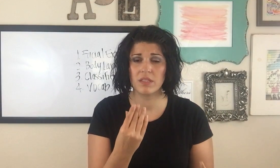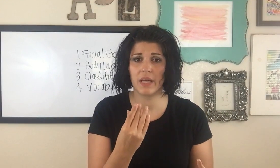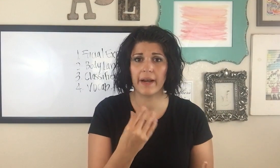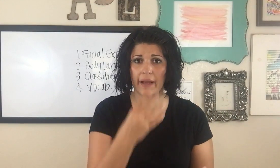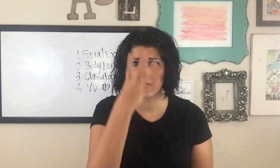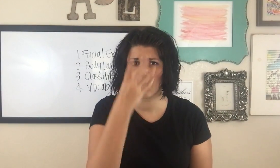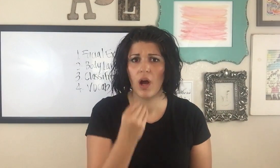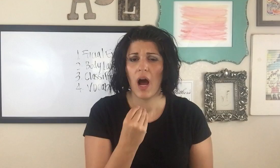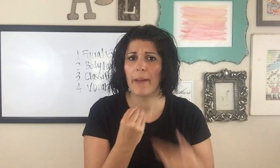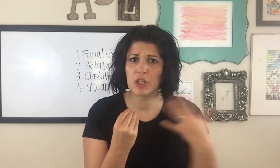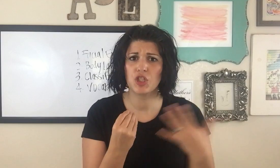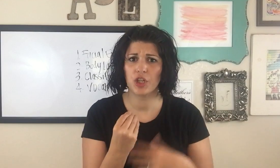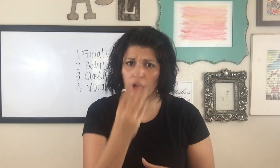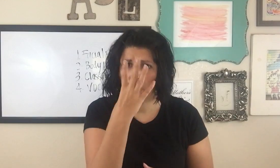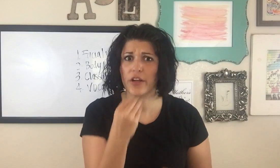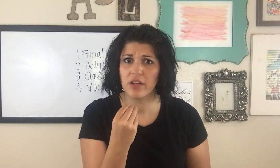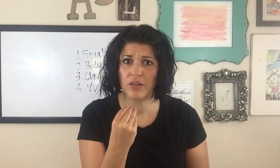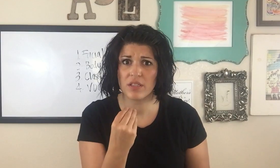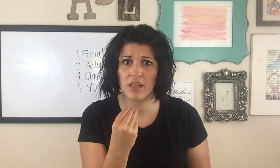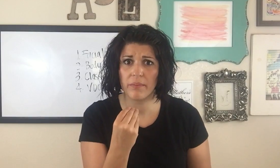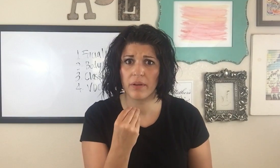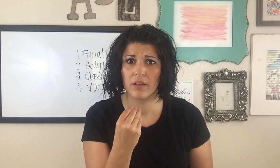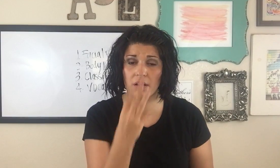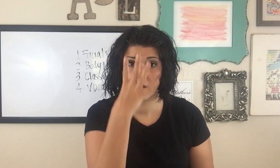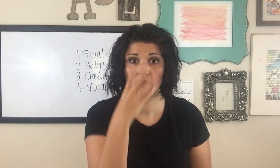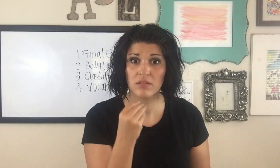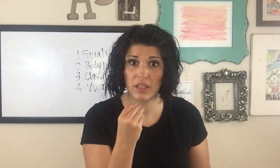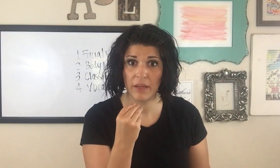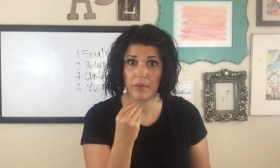One sign I got to go. I'm concerned. Are you going to go to sleep? Sleep.